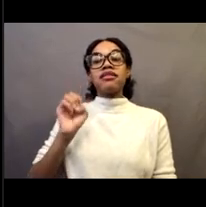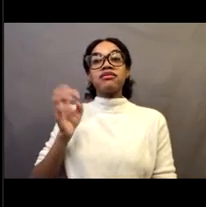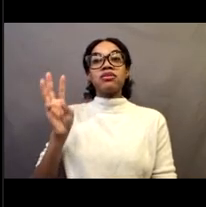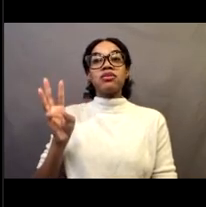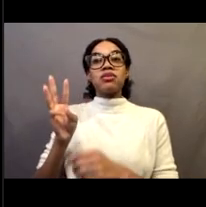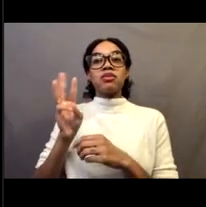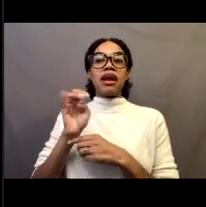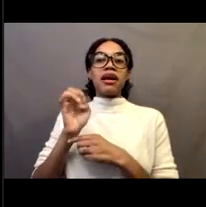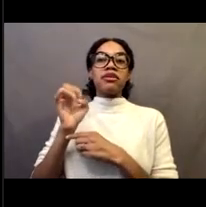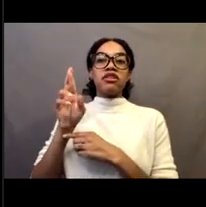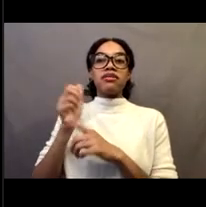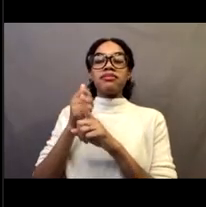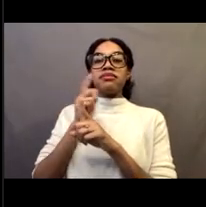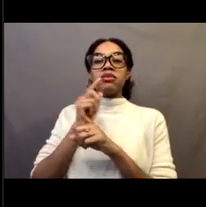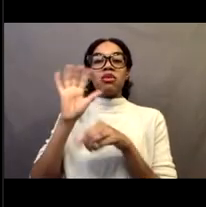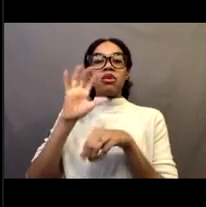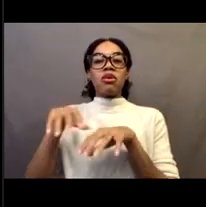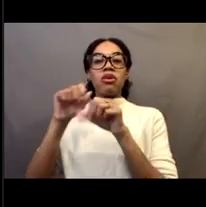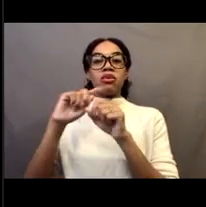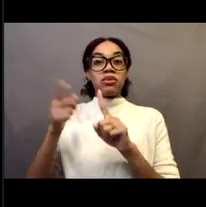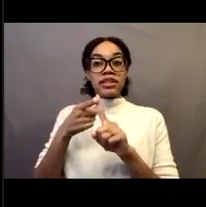at 4:00 PM Eastern time and you can simply follow us